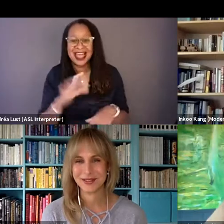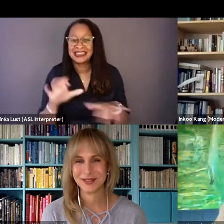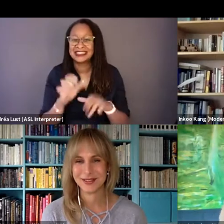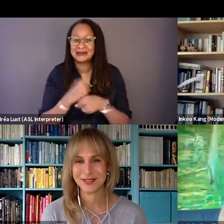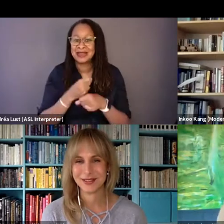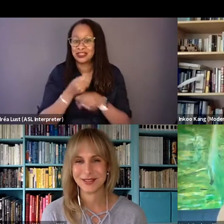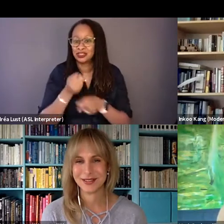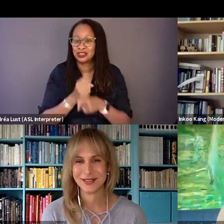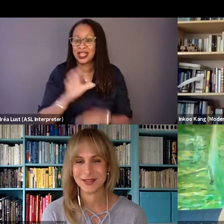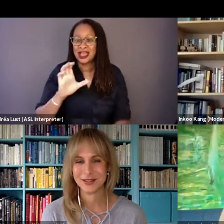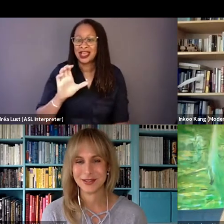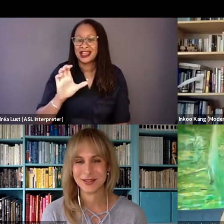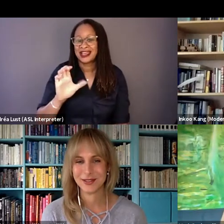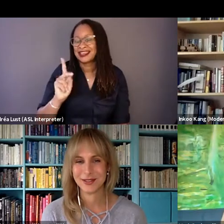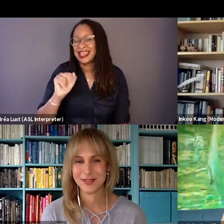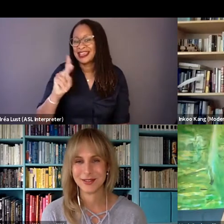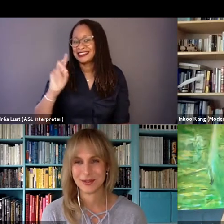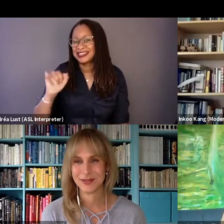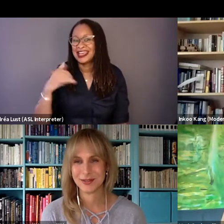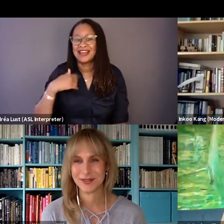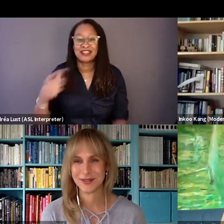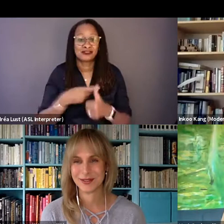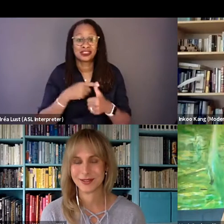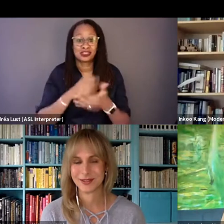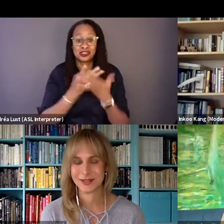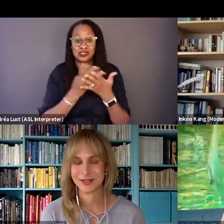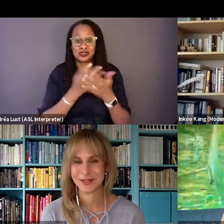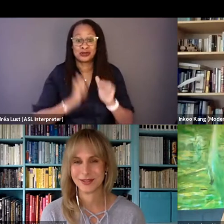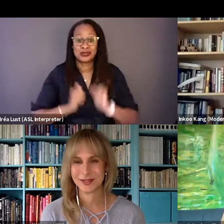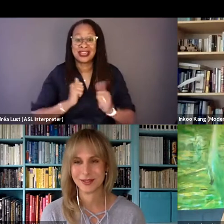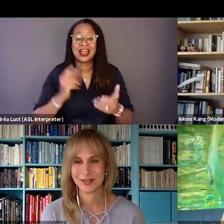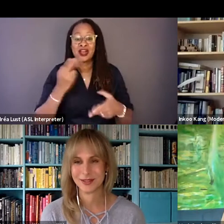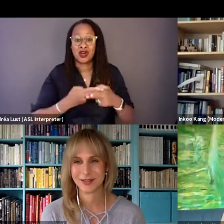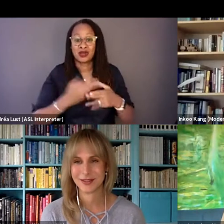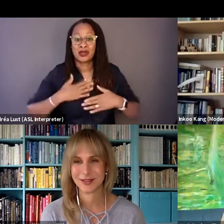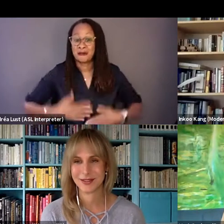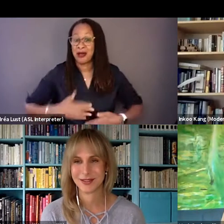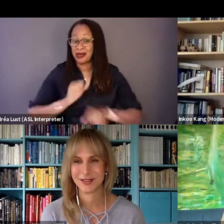that Candi had the original screenplay called "Bodywork" that was made in, I think it was written